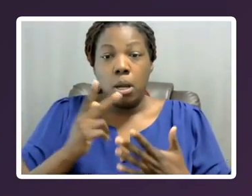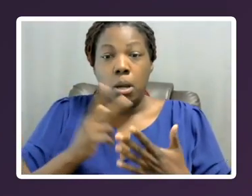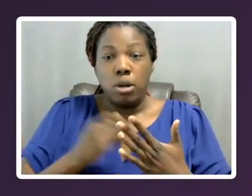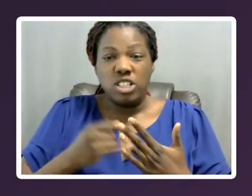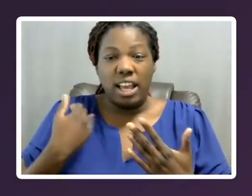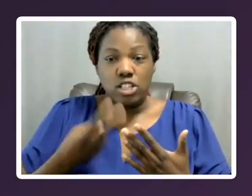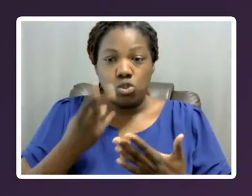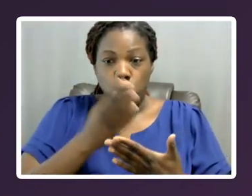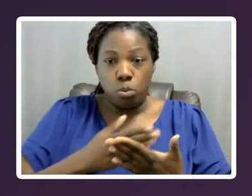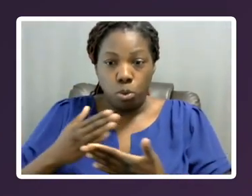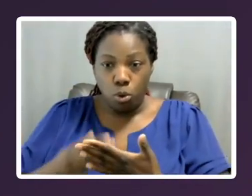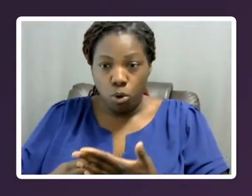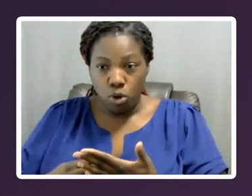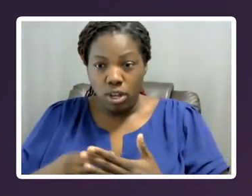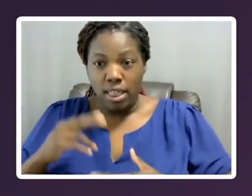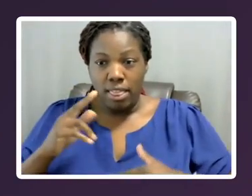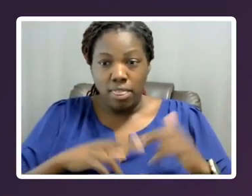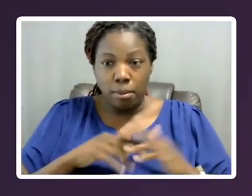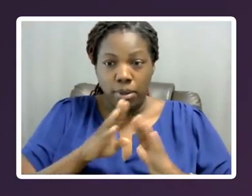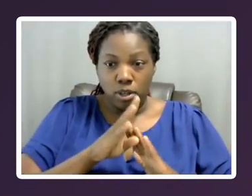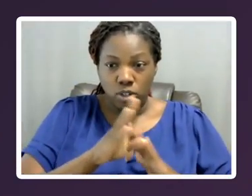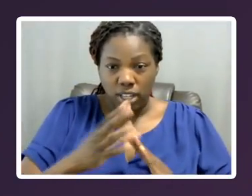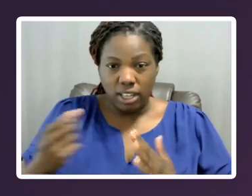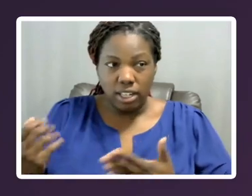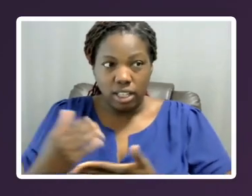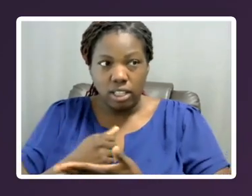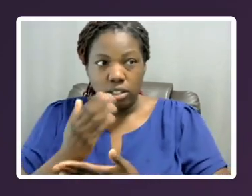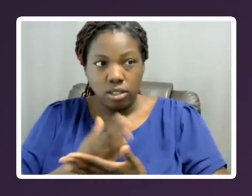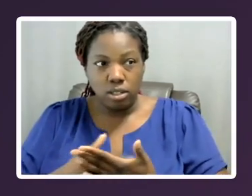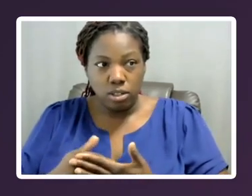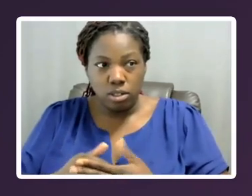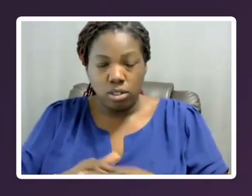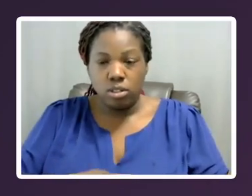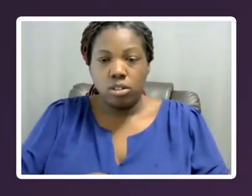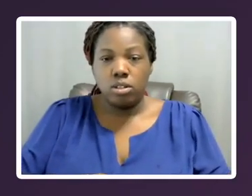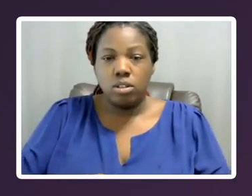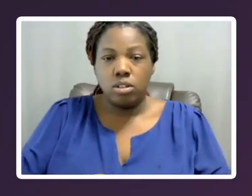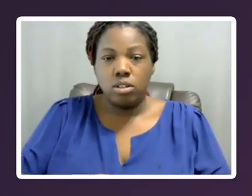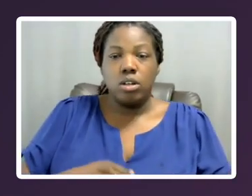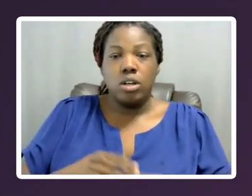project curriculum by building visual literacy, critical thinking, and analyzation skills by